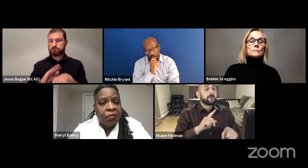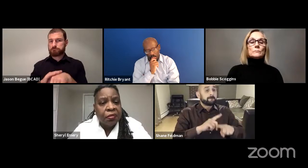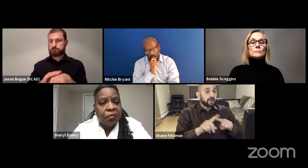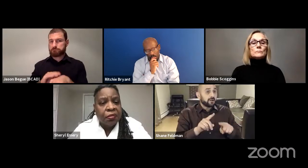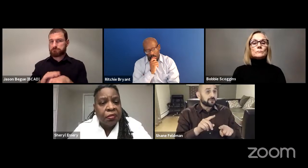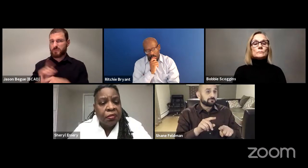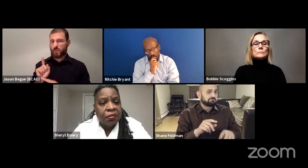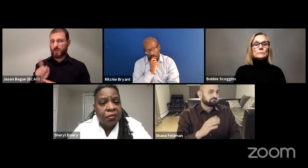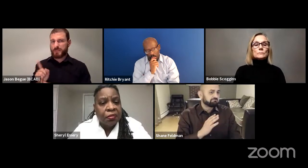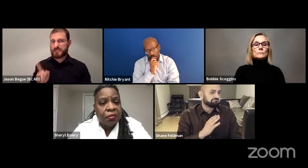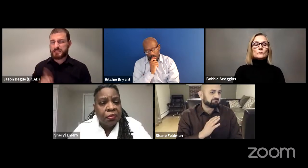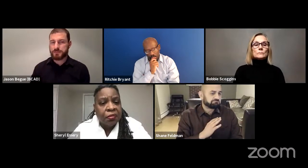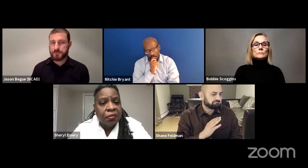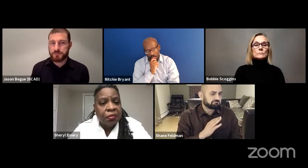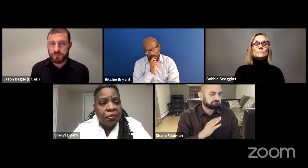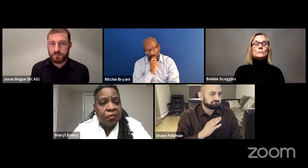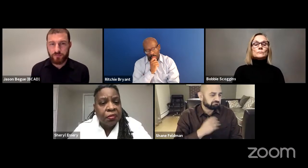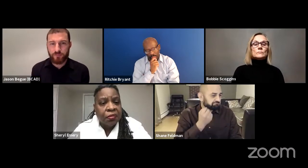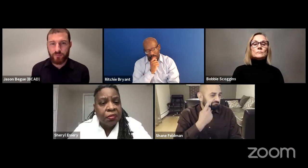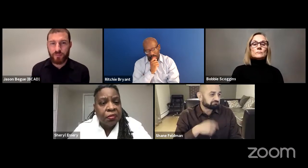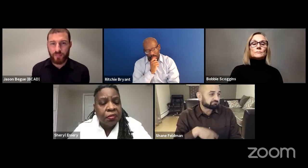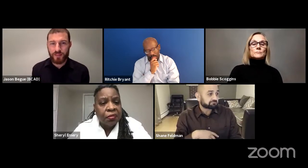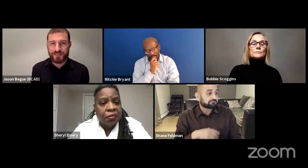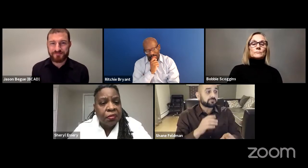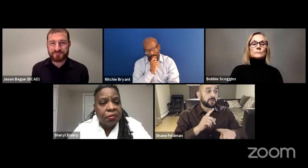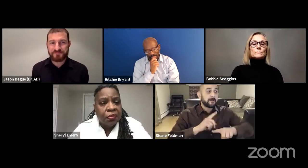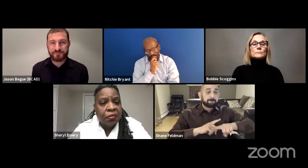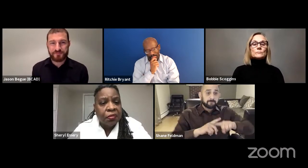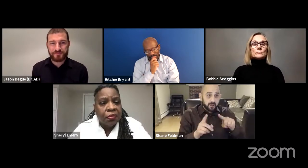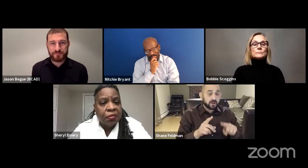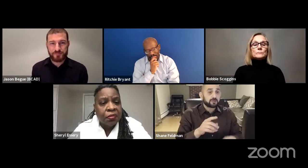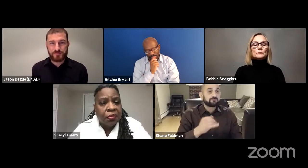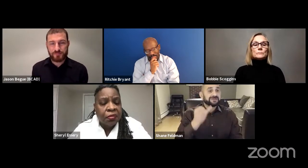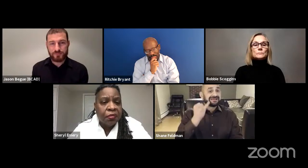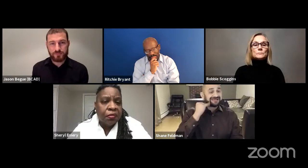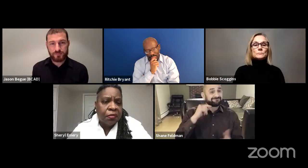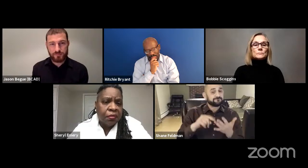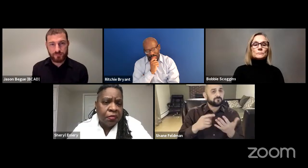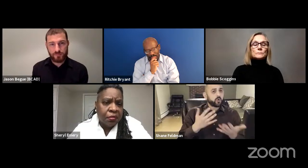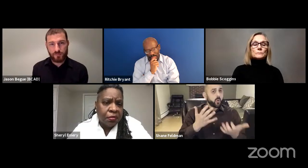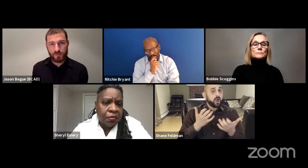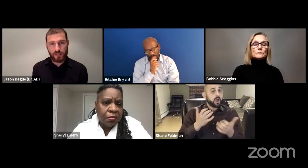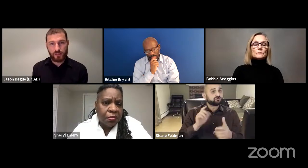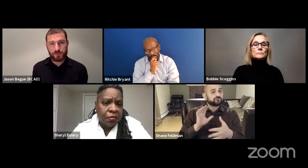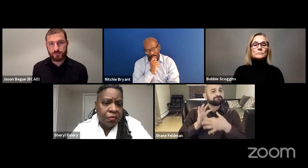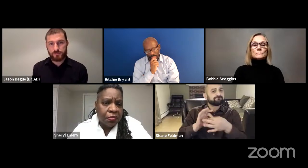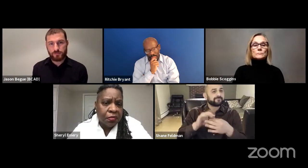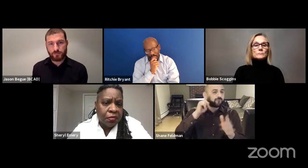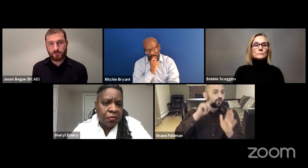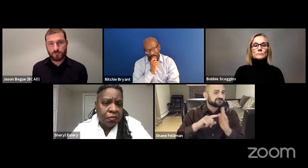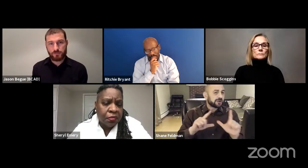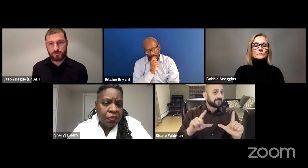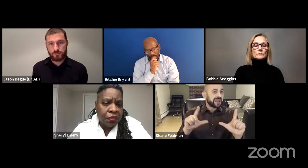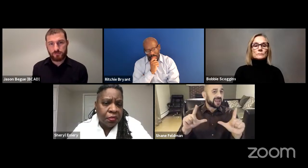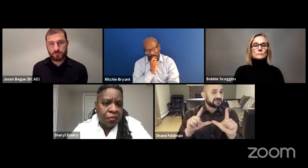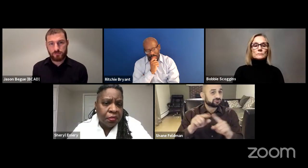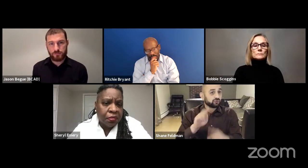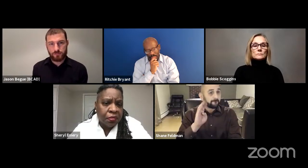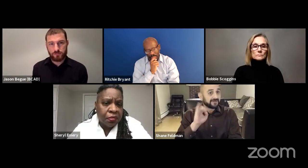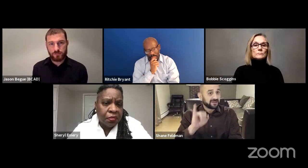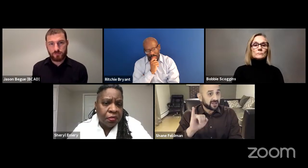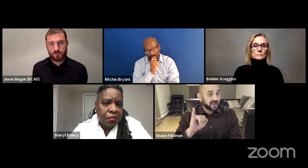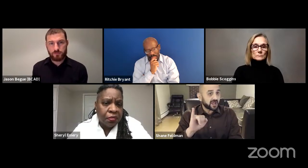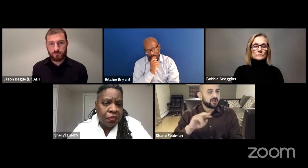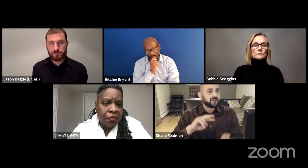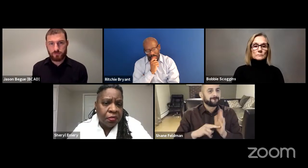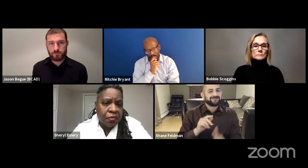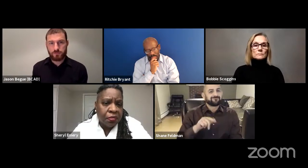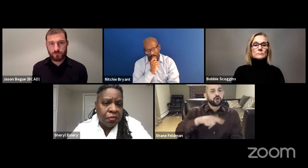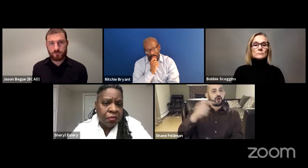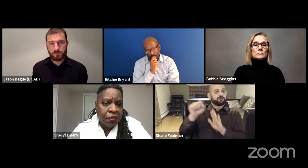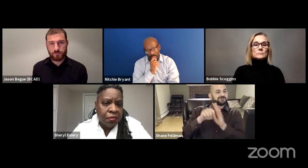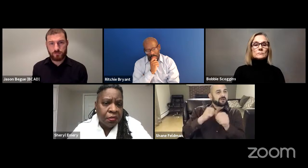are maintained. Oh, time. Okay. However, if you want to reach out, and use, for example,